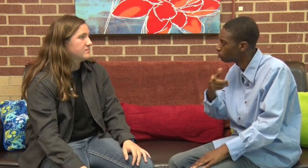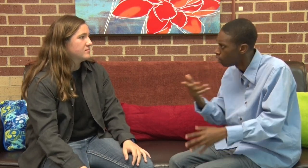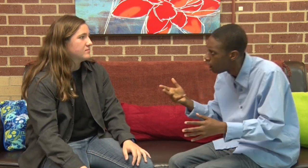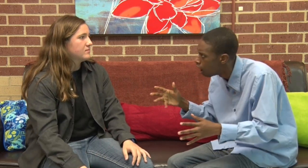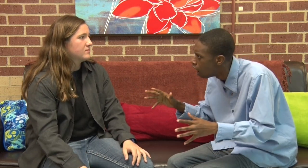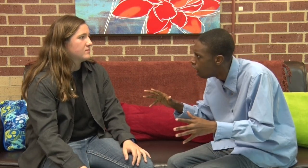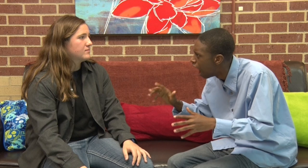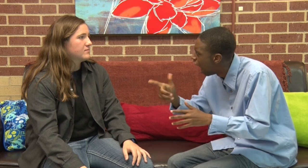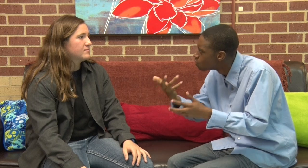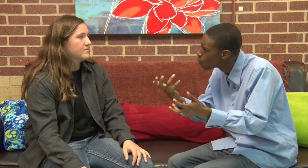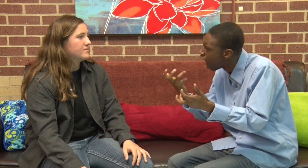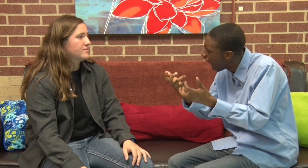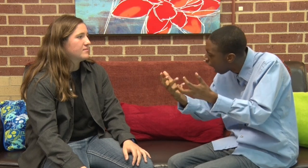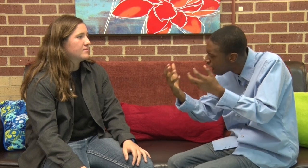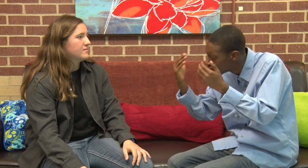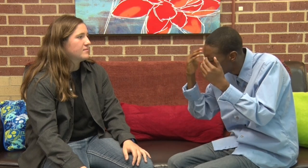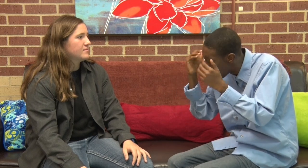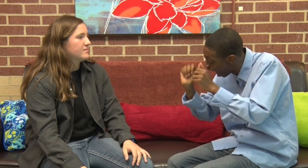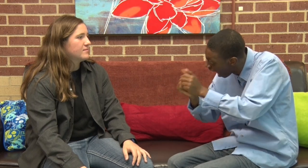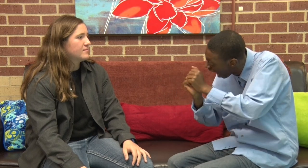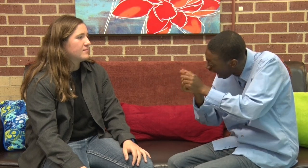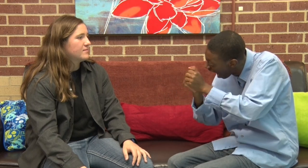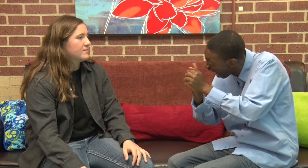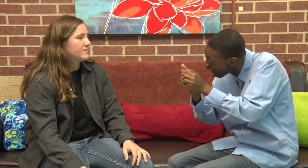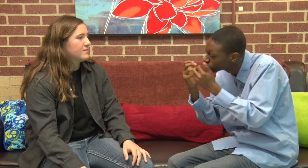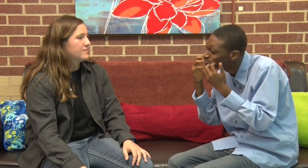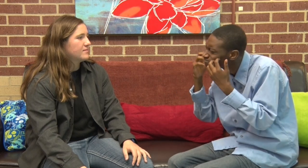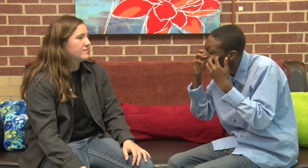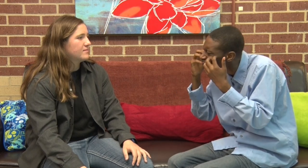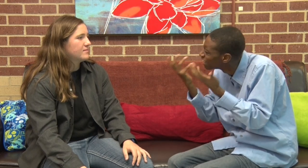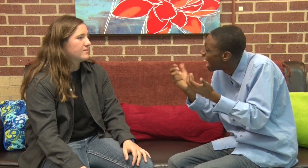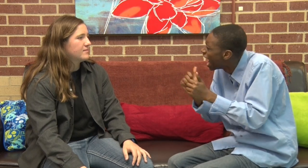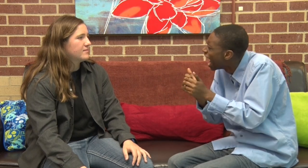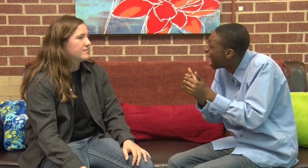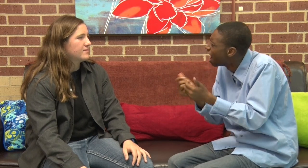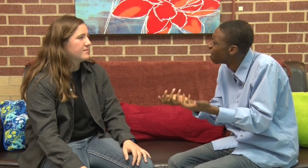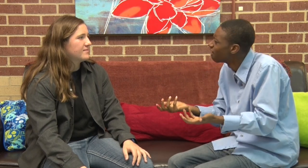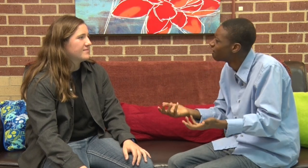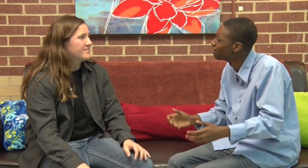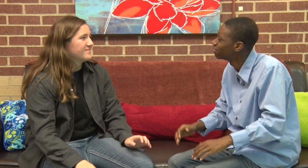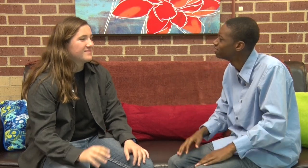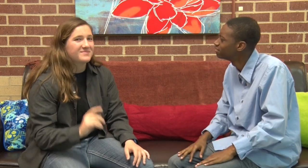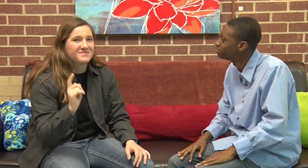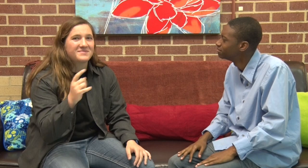Andrew, he is excited and he wants to know how to have freckles. How do you do it?